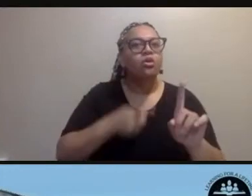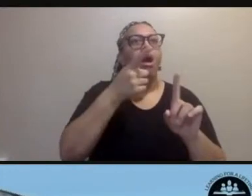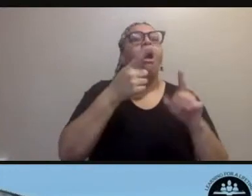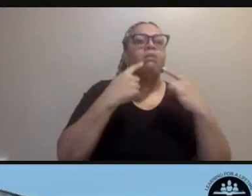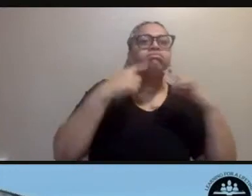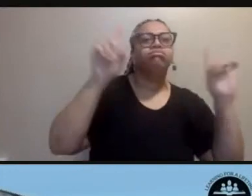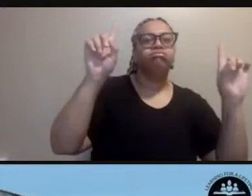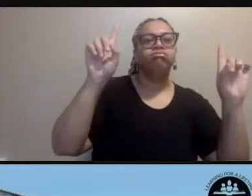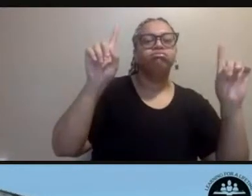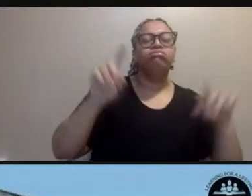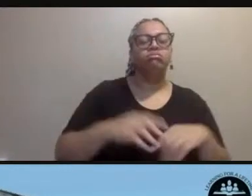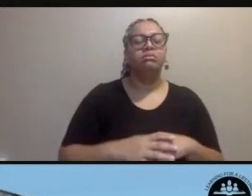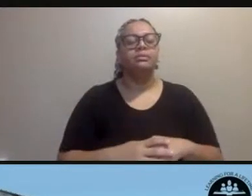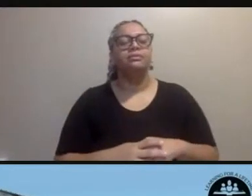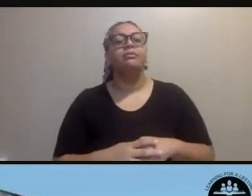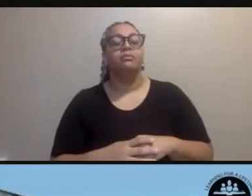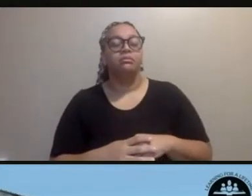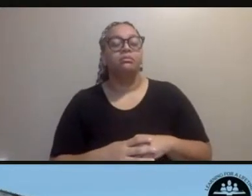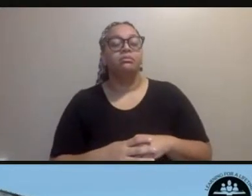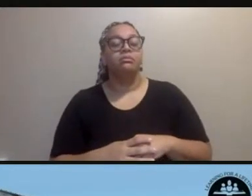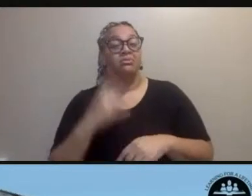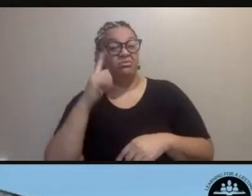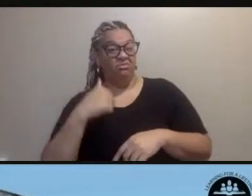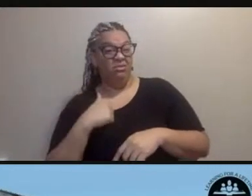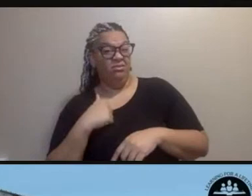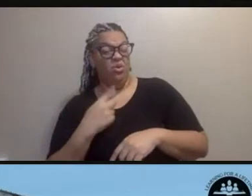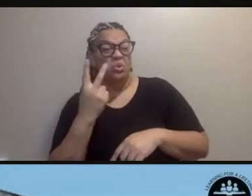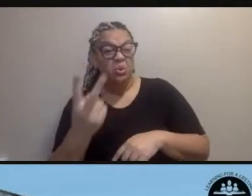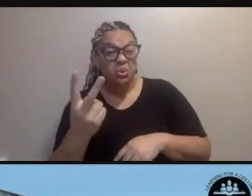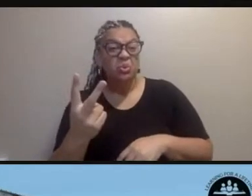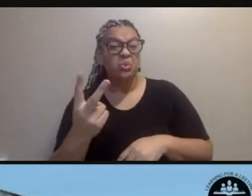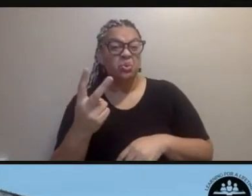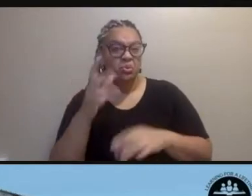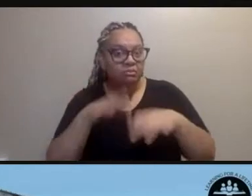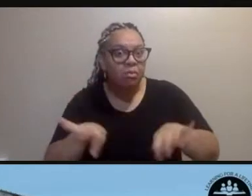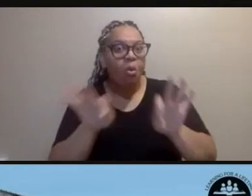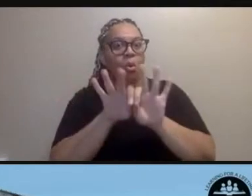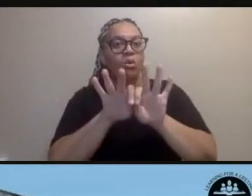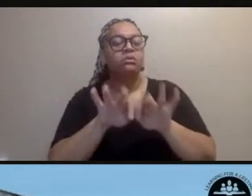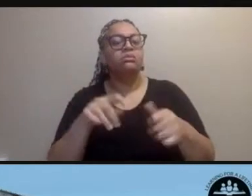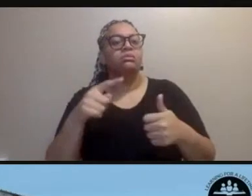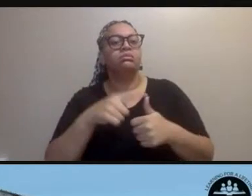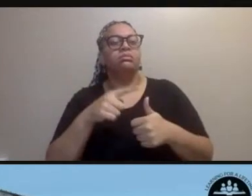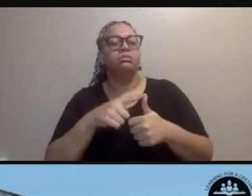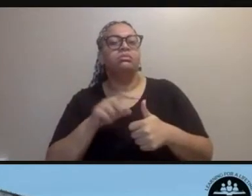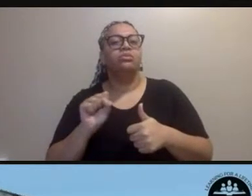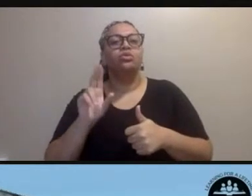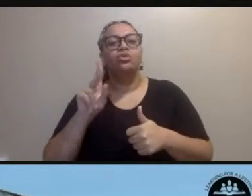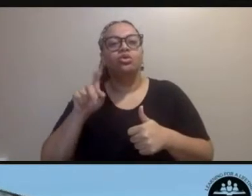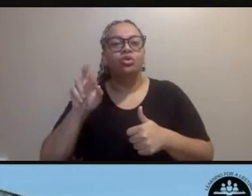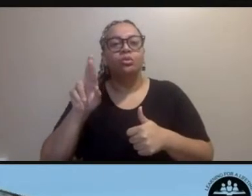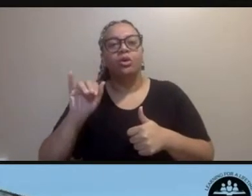THE BOARD NEEDS TO ACCOMPLISH